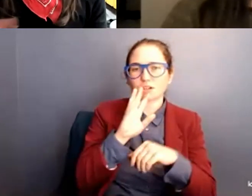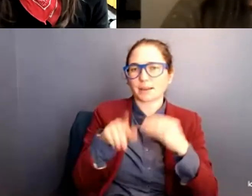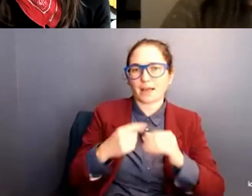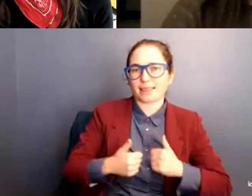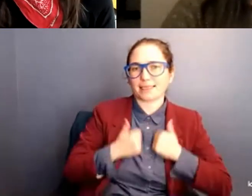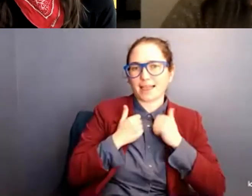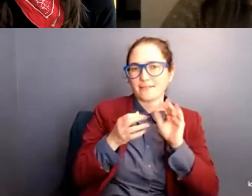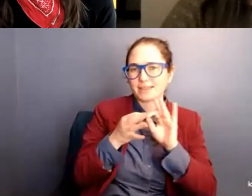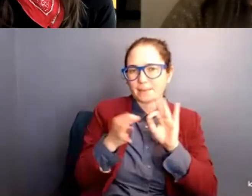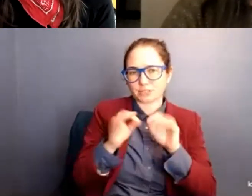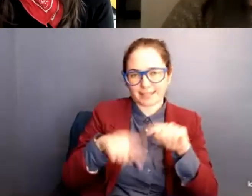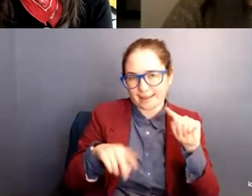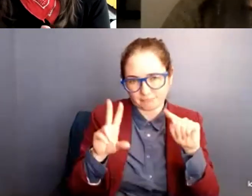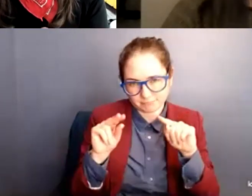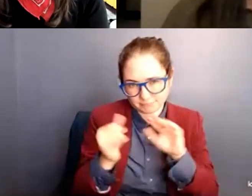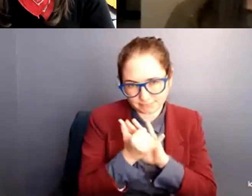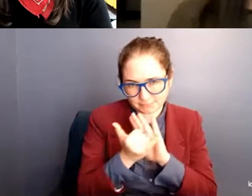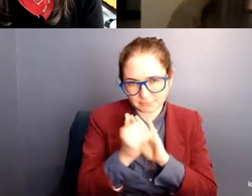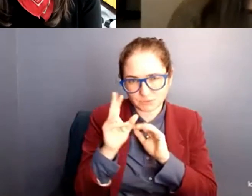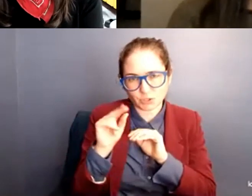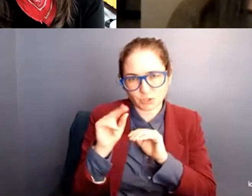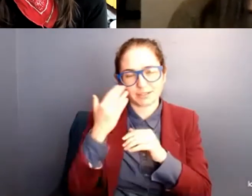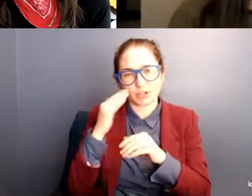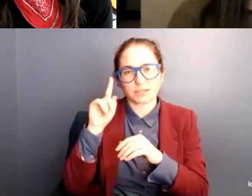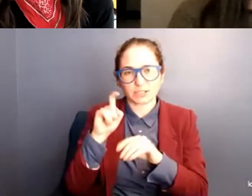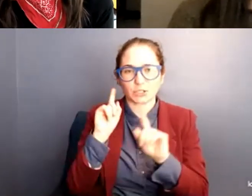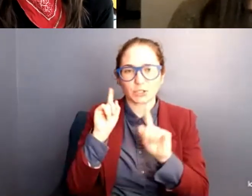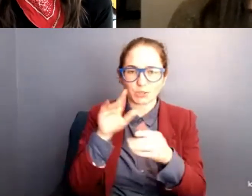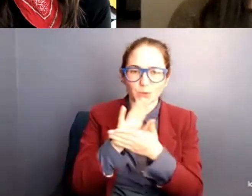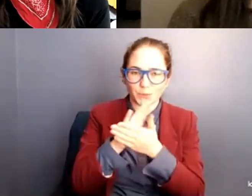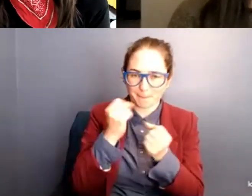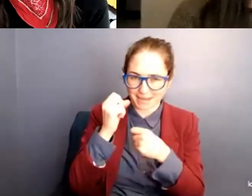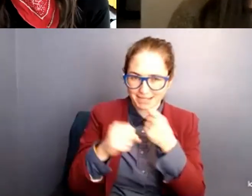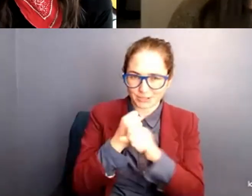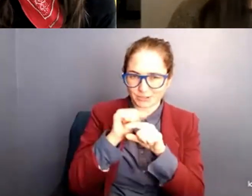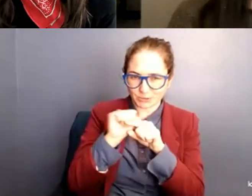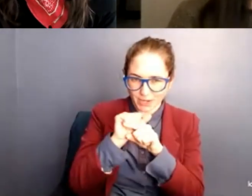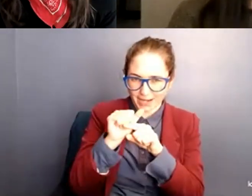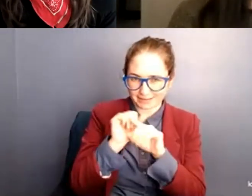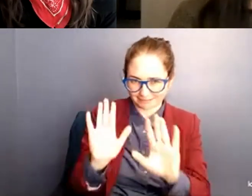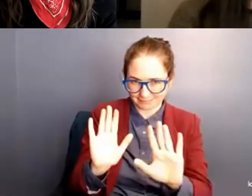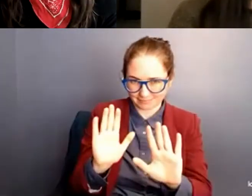that. Without going to school for years and years and years. So...yeah.